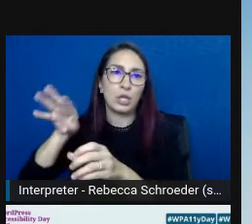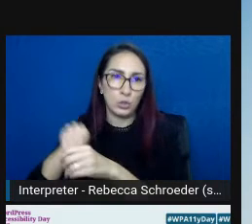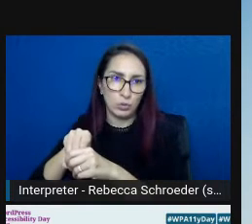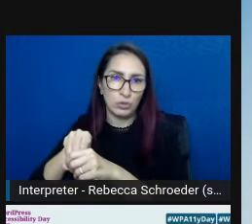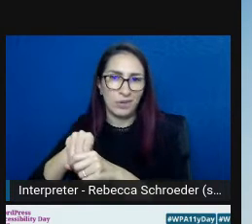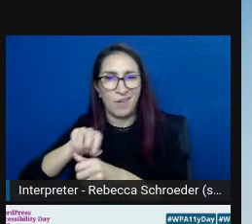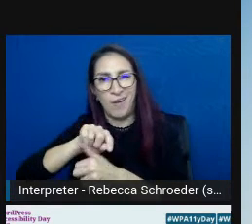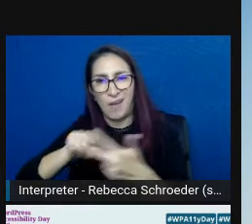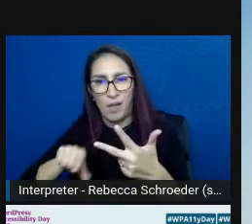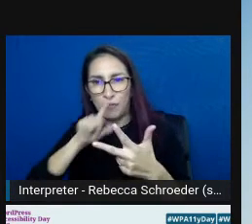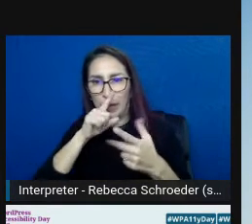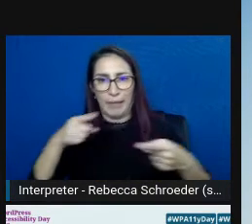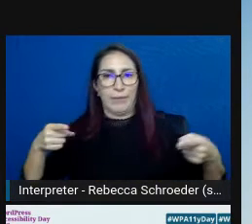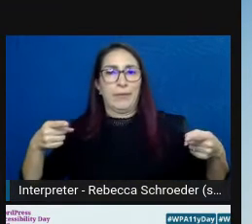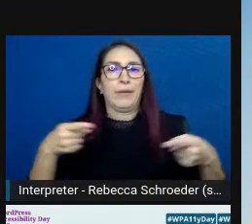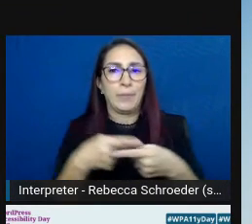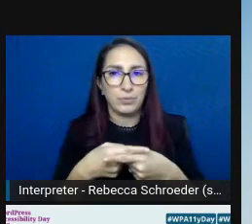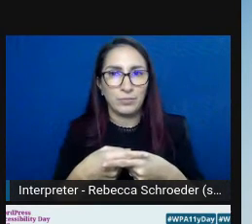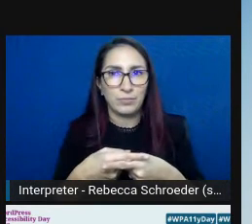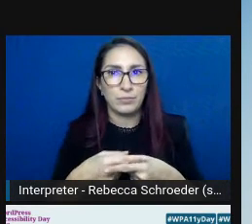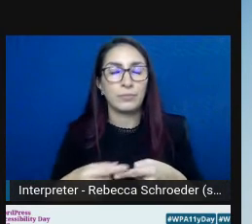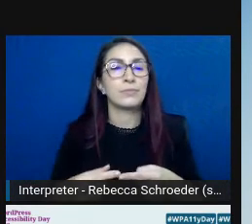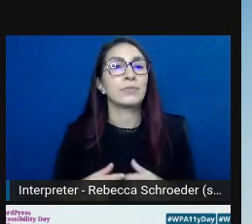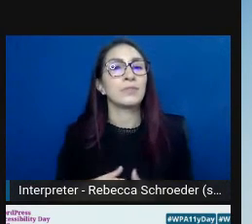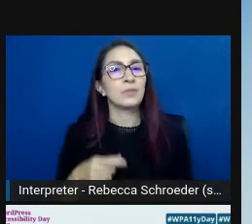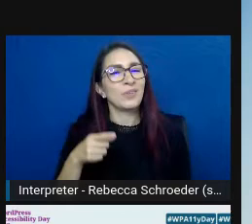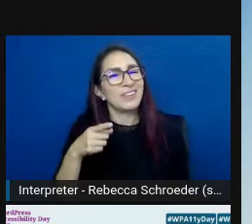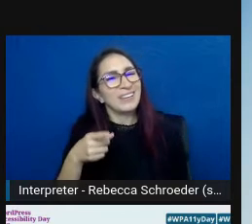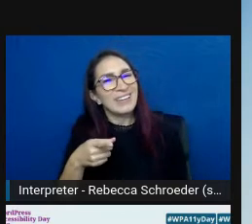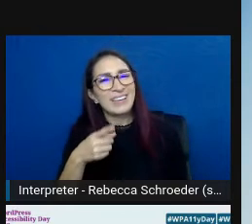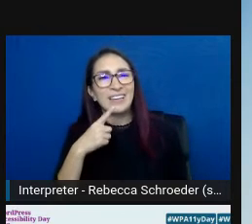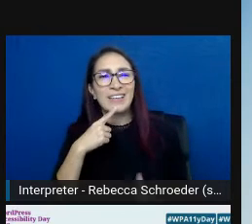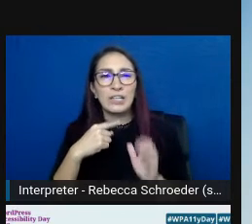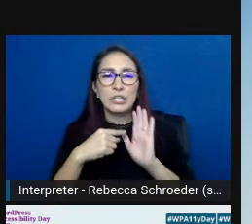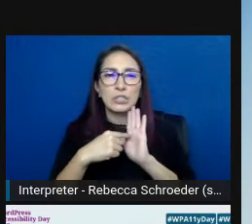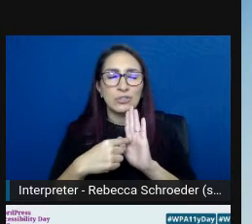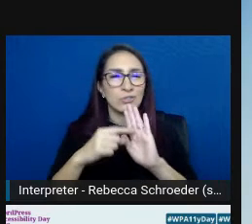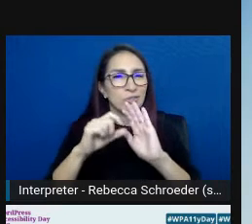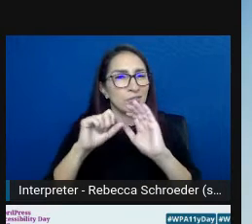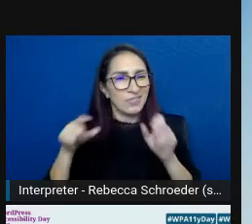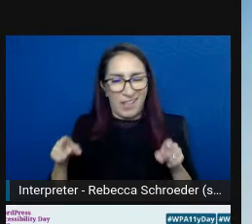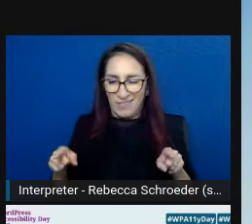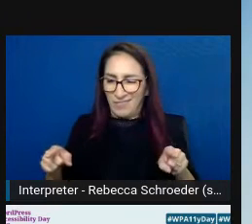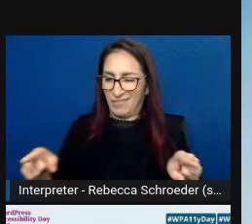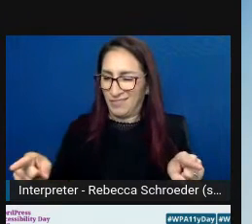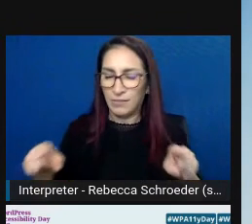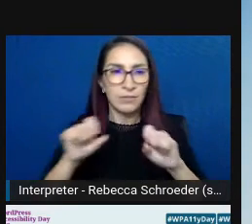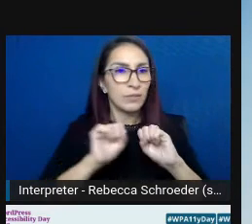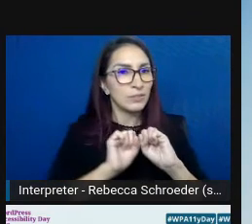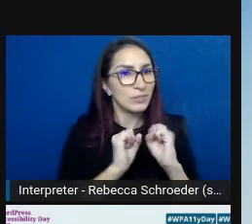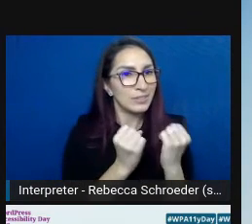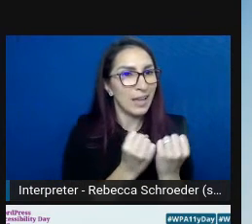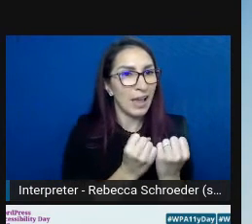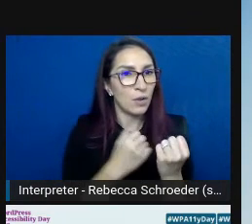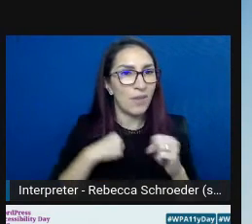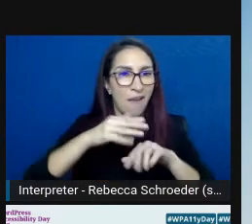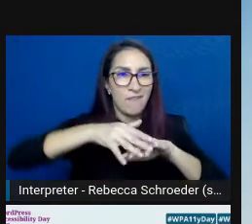FOS projects really reflect society in many ways. As a result, we have systemic ableism in place